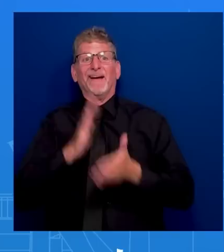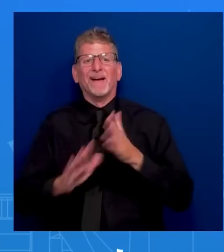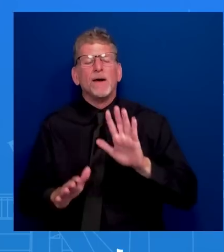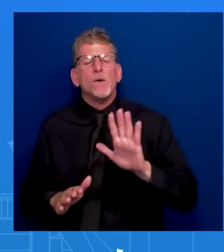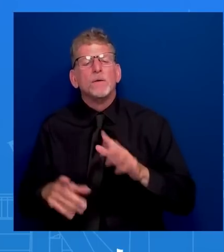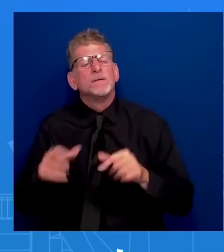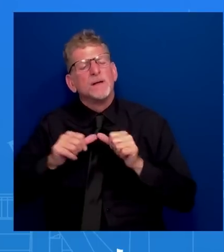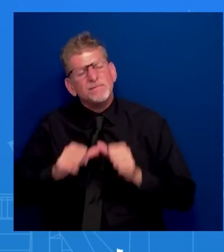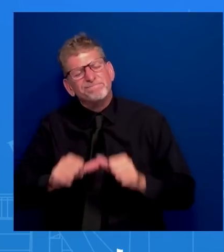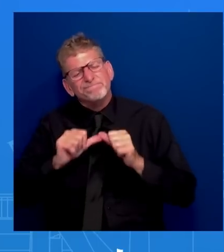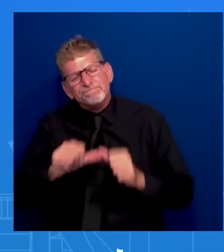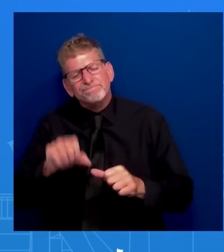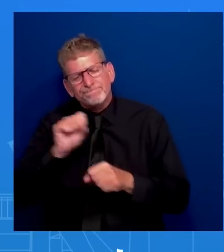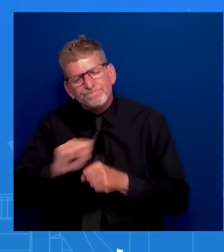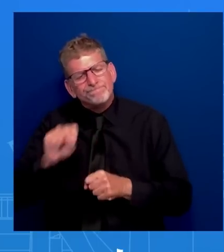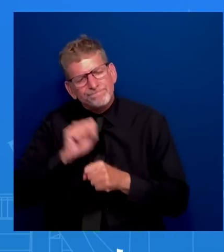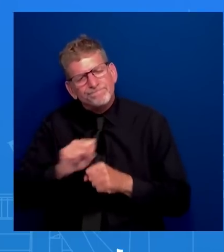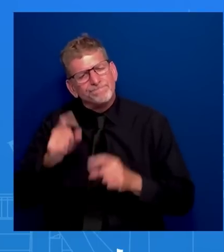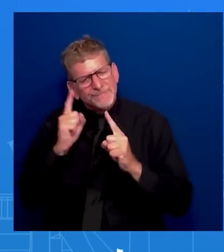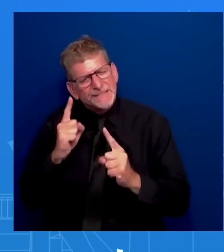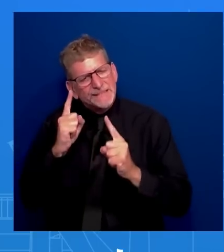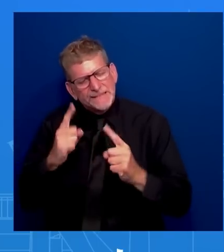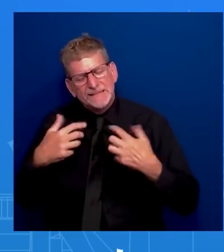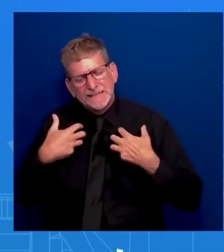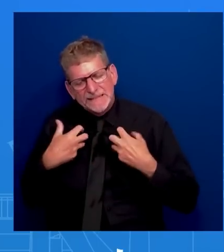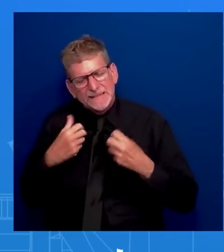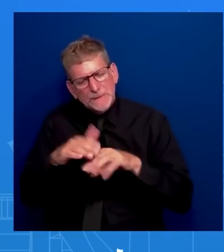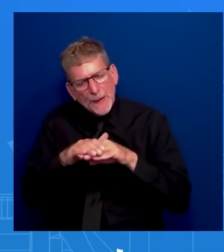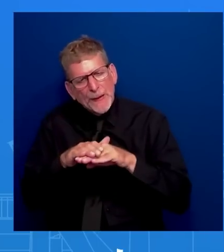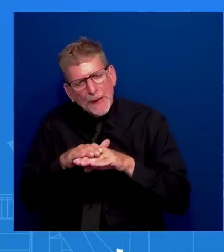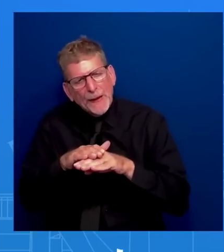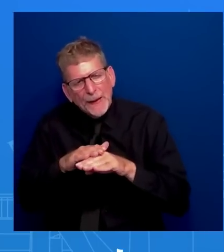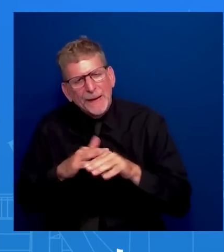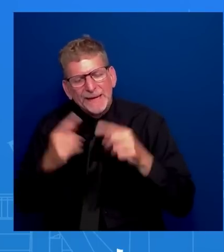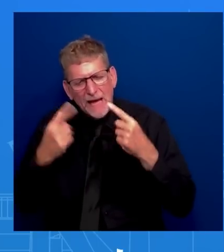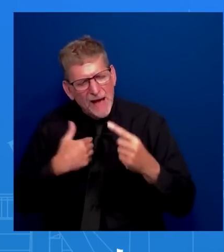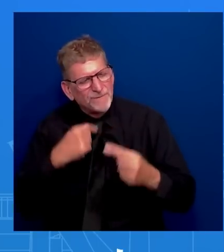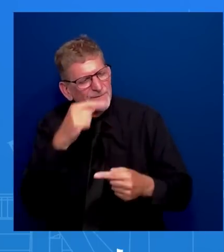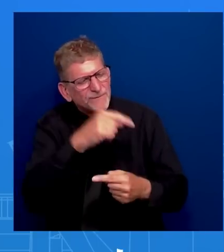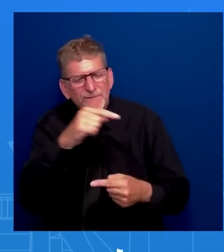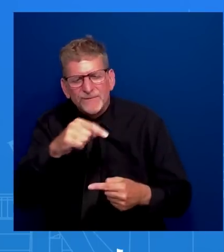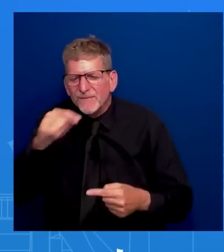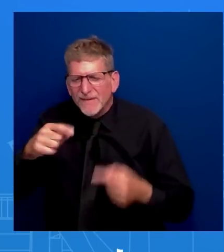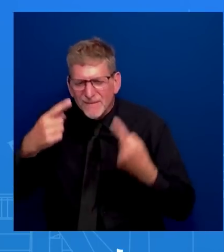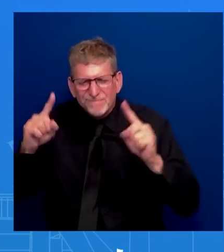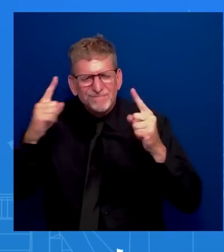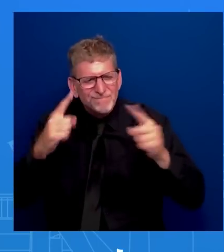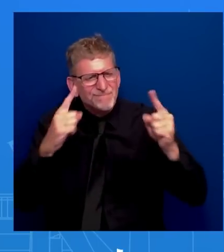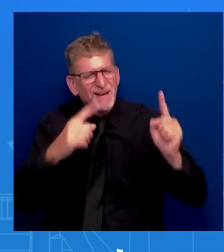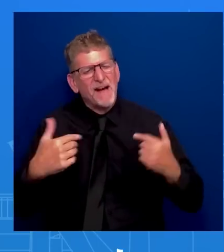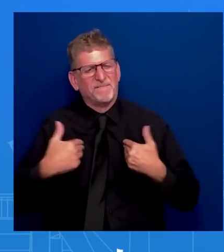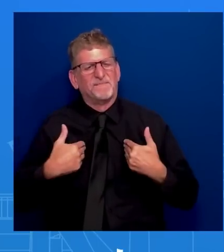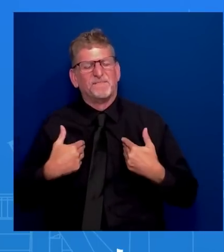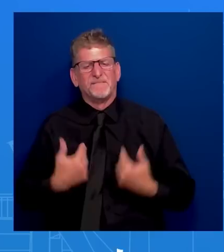that the President learned of the news of the FBI visit to Mar-a-Lago the other day through news reports.